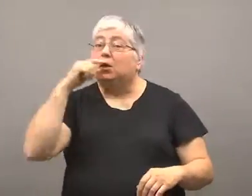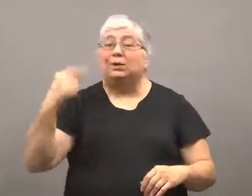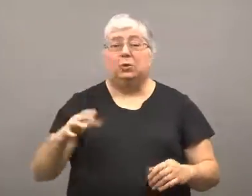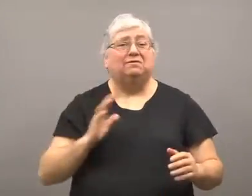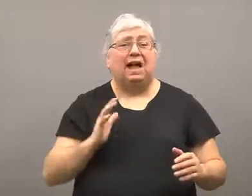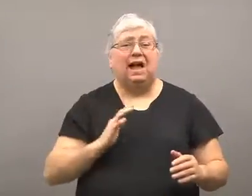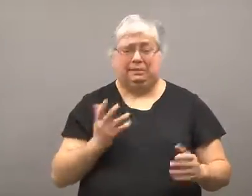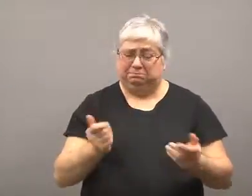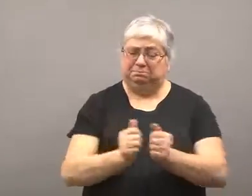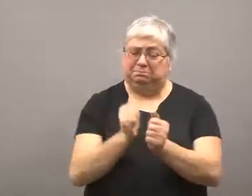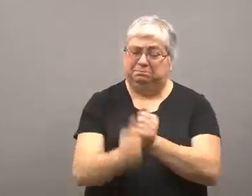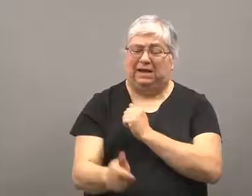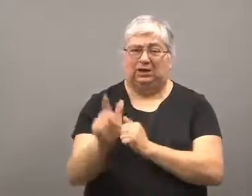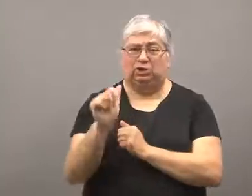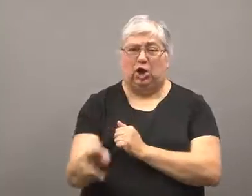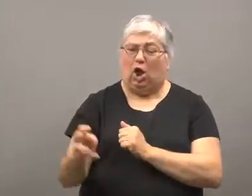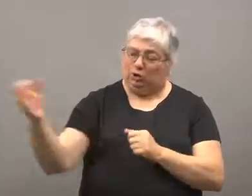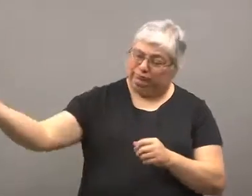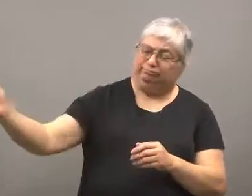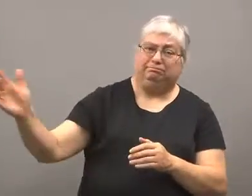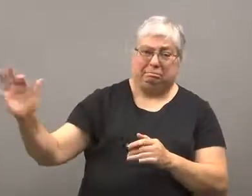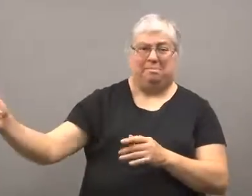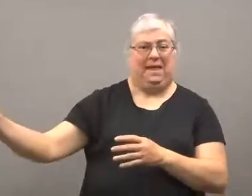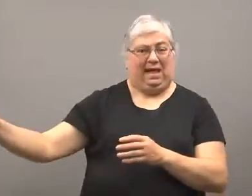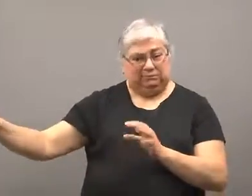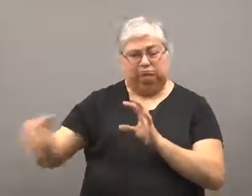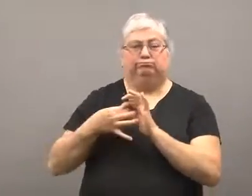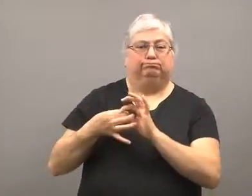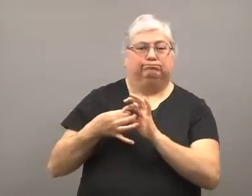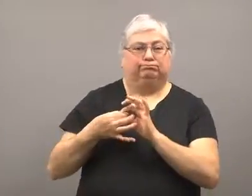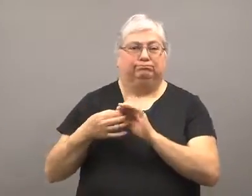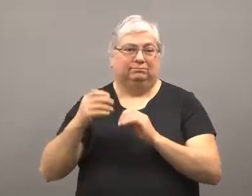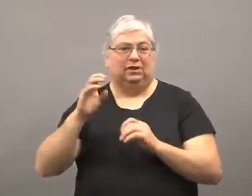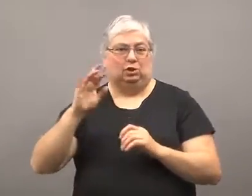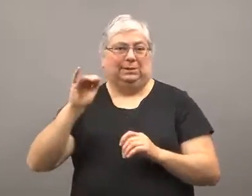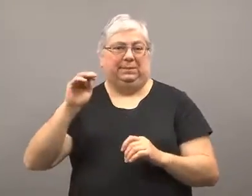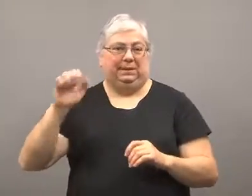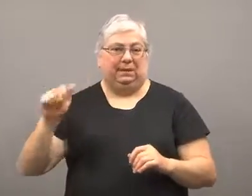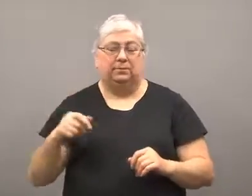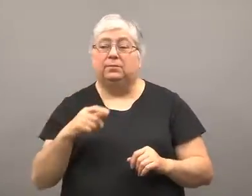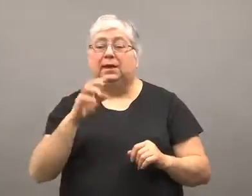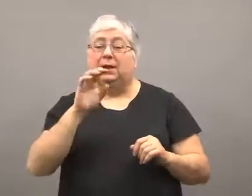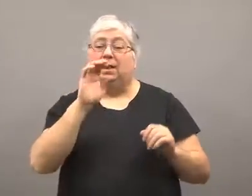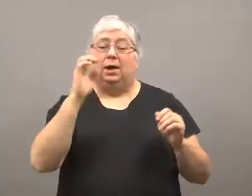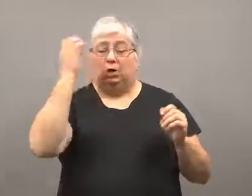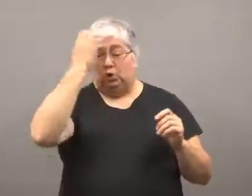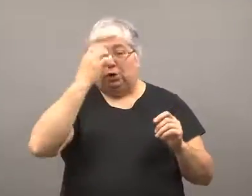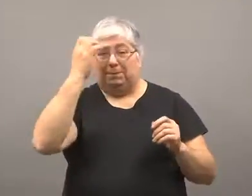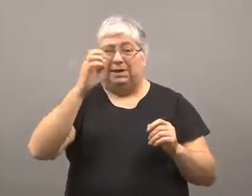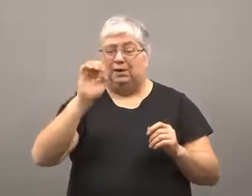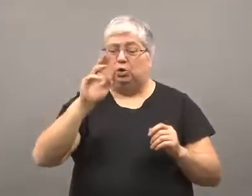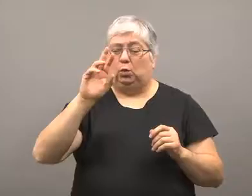Russia then signed a law incorporating Crimea.